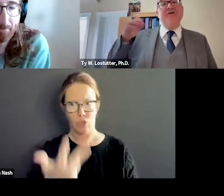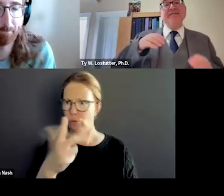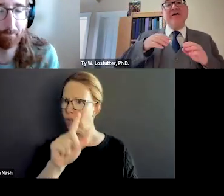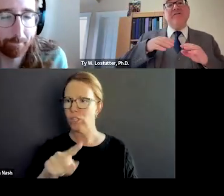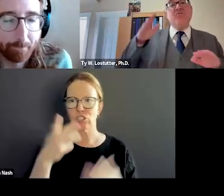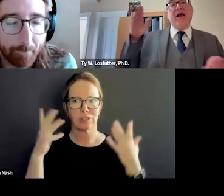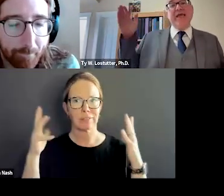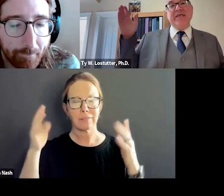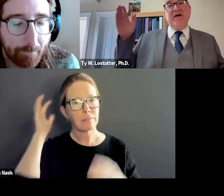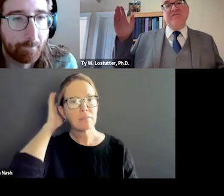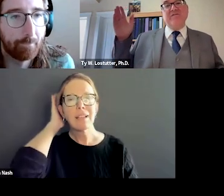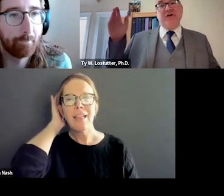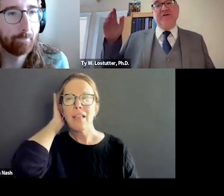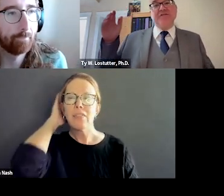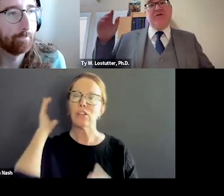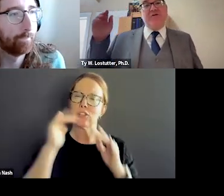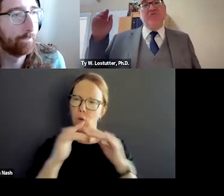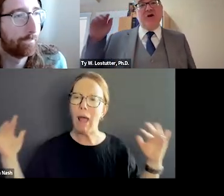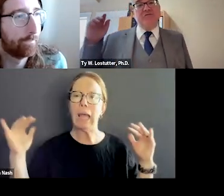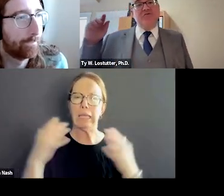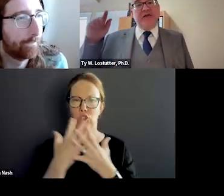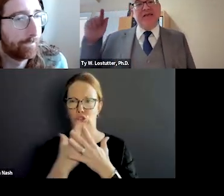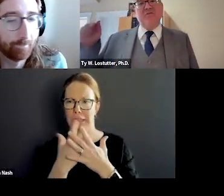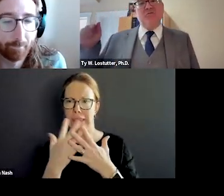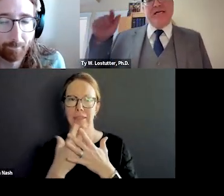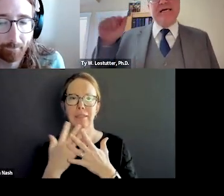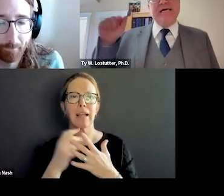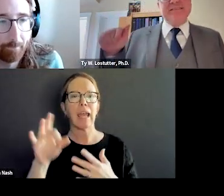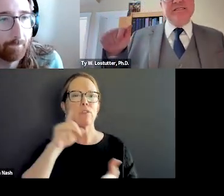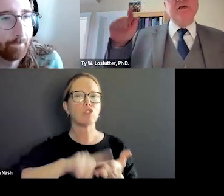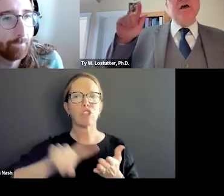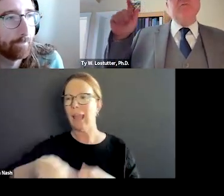There is a variety of screeners. So if you go to any of the websites I listed,